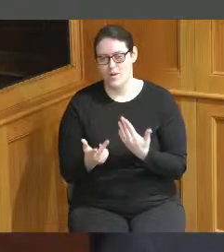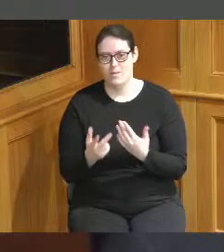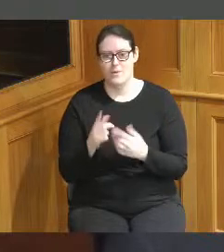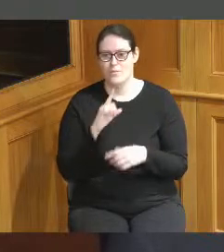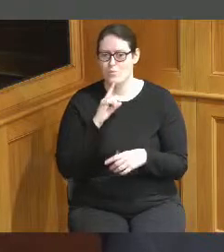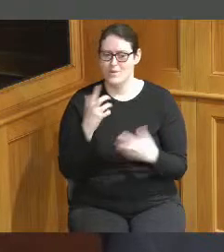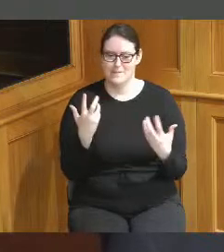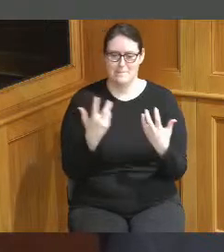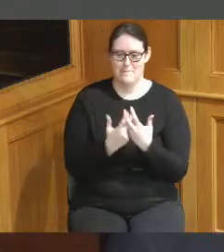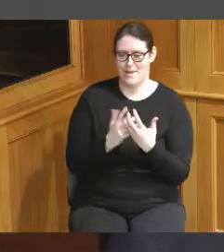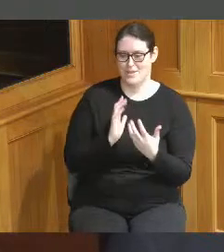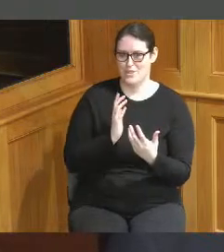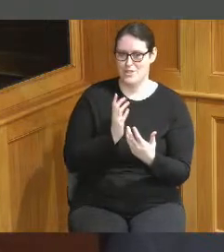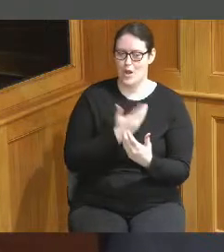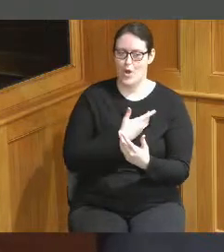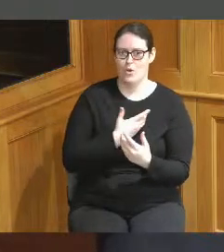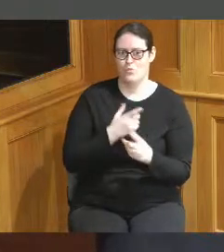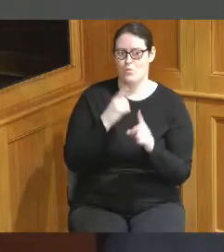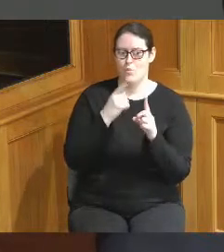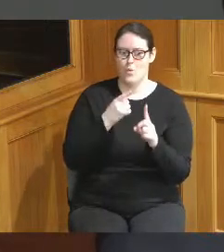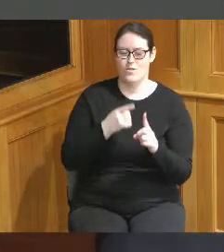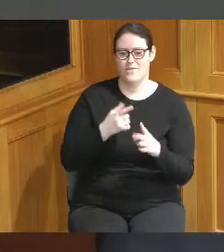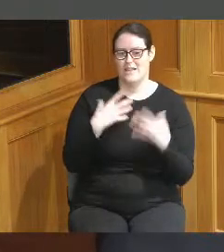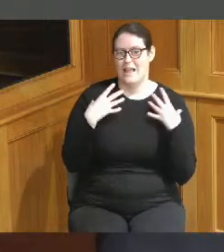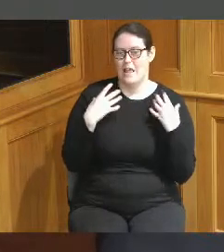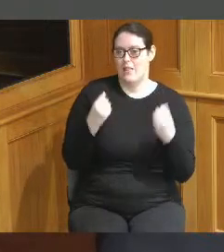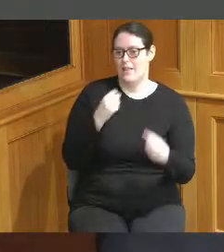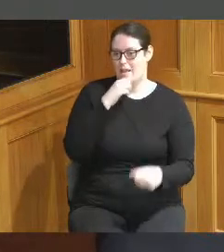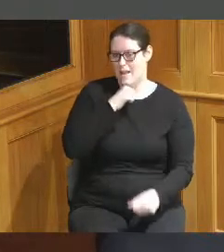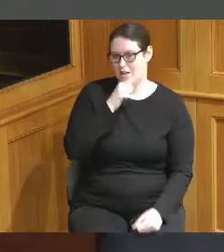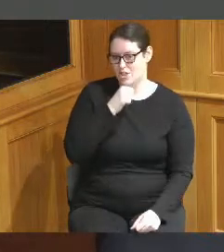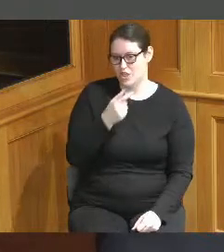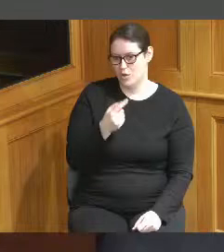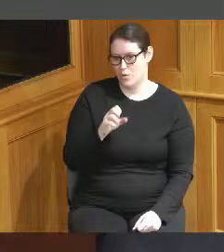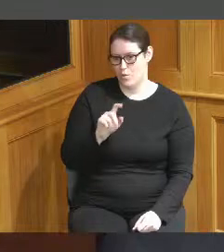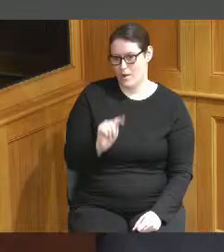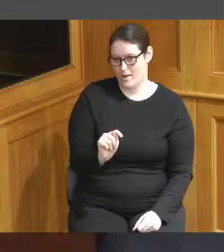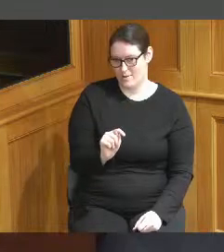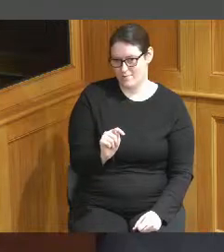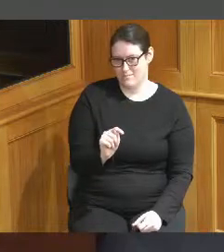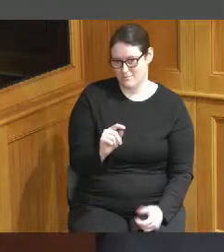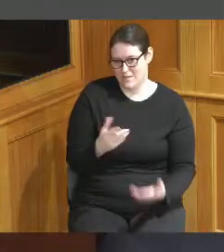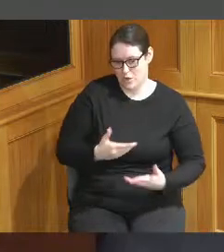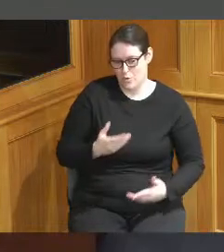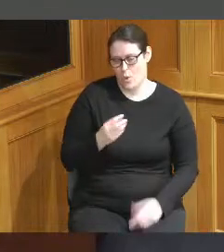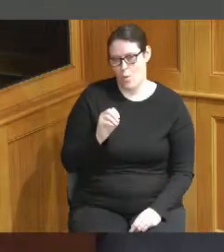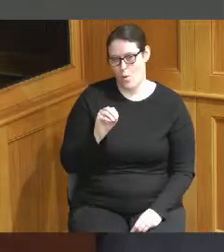President Miss Sandra who's the President of the a Community Council and then coming right in the